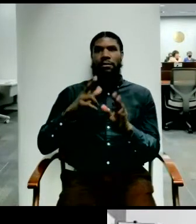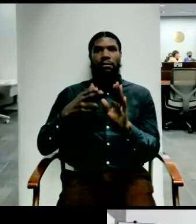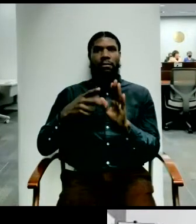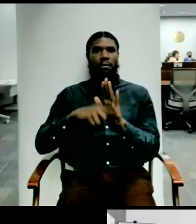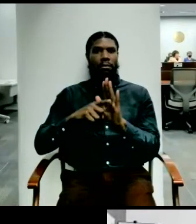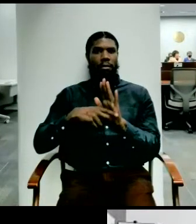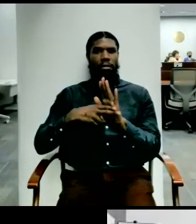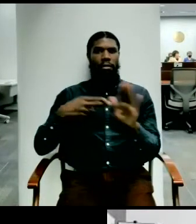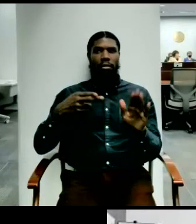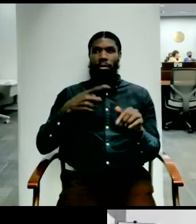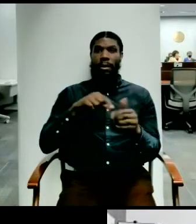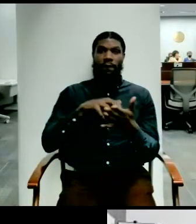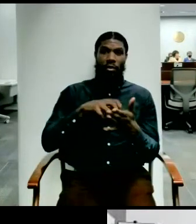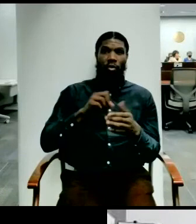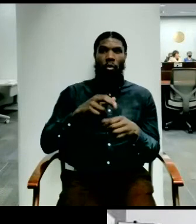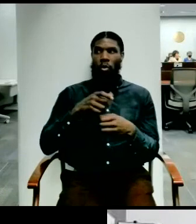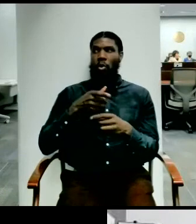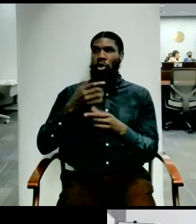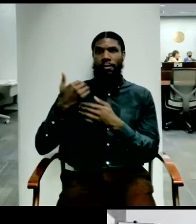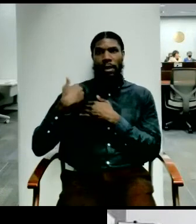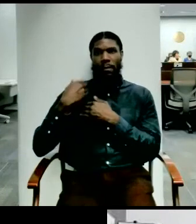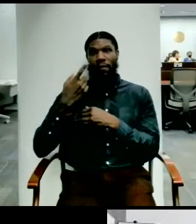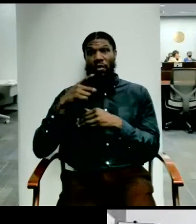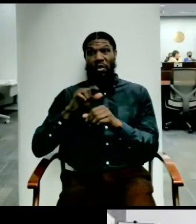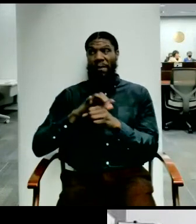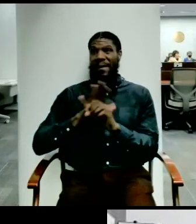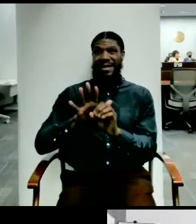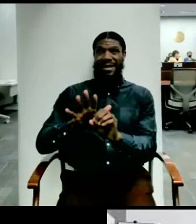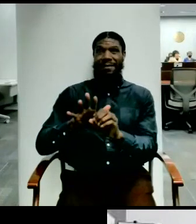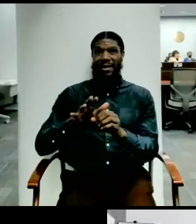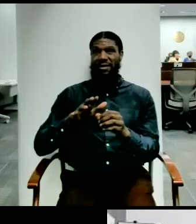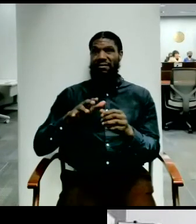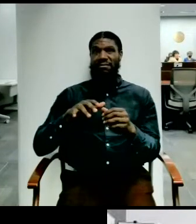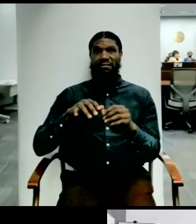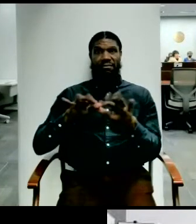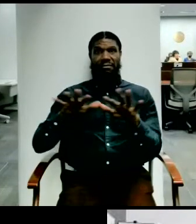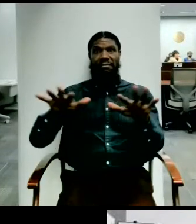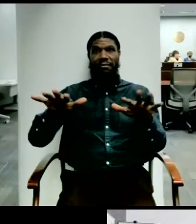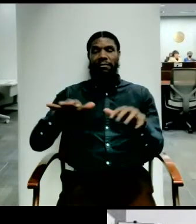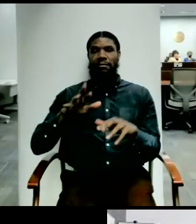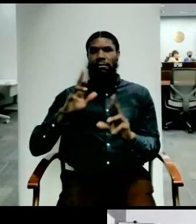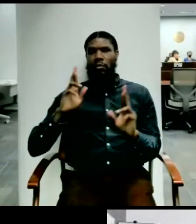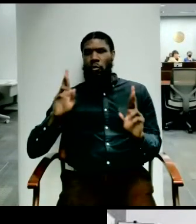or responsible for the pandemic. So I hope that is not across the Board,